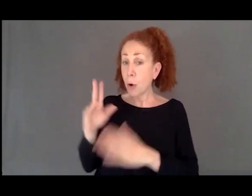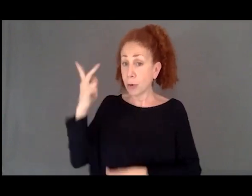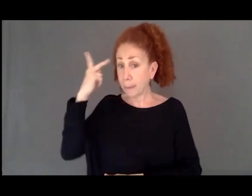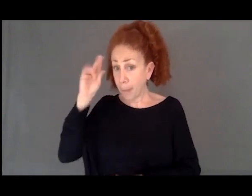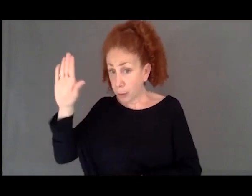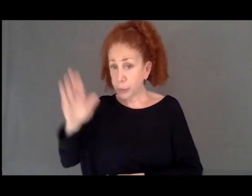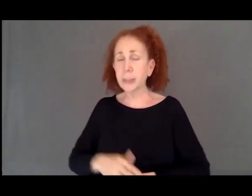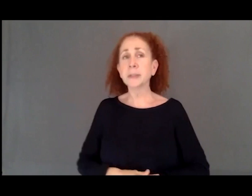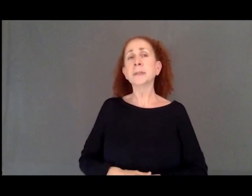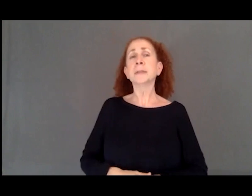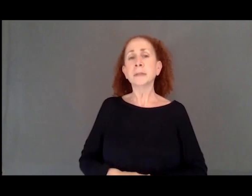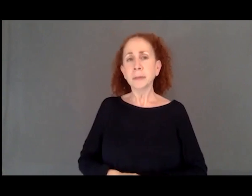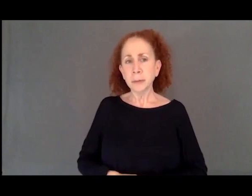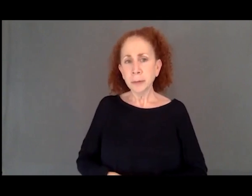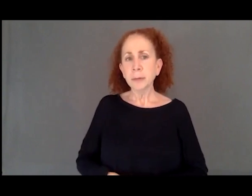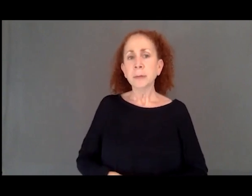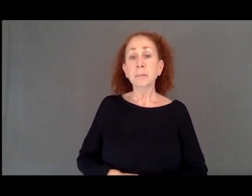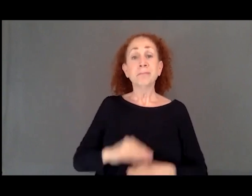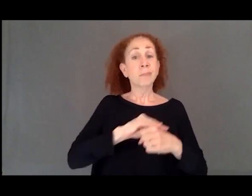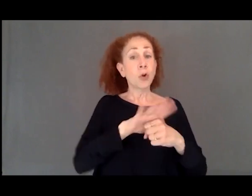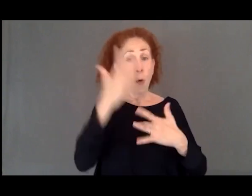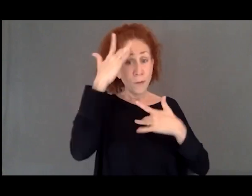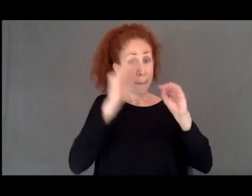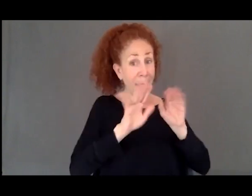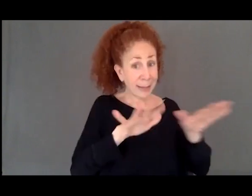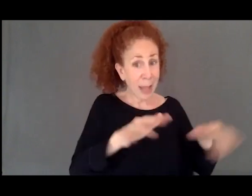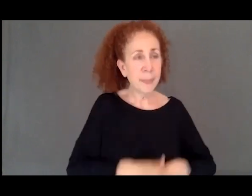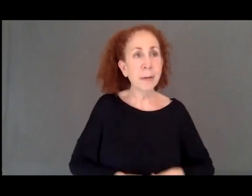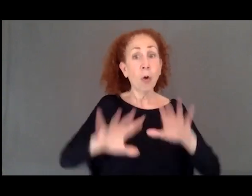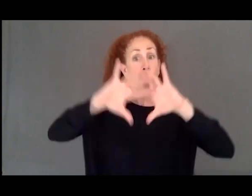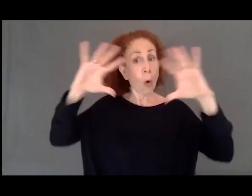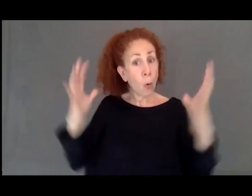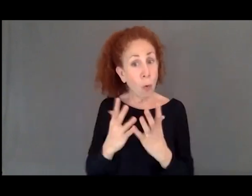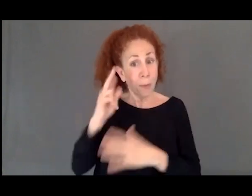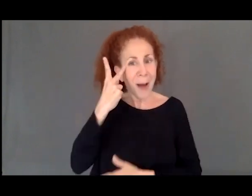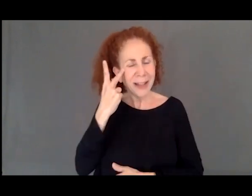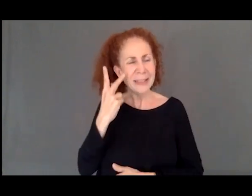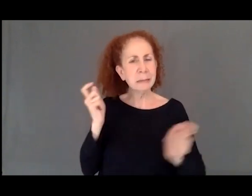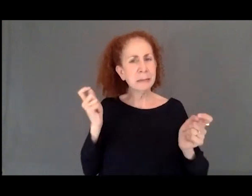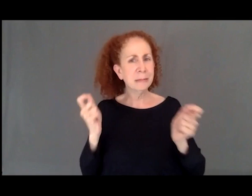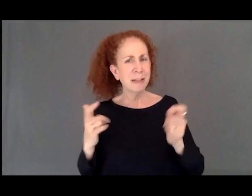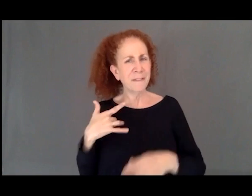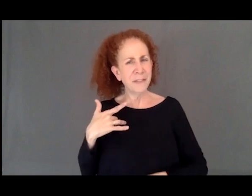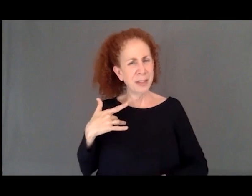when you look at the COVID pandemic, global politics. I wonder if you--